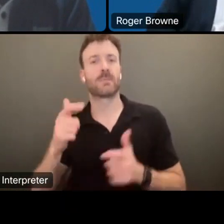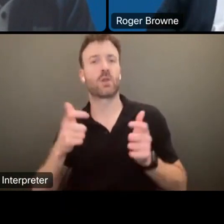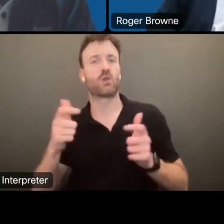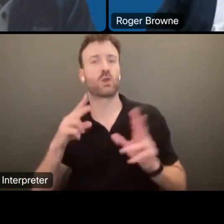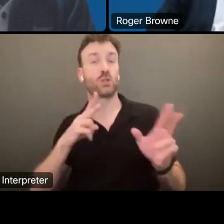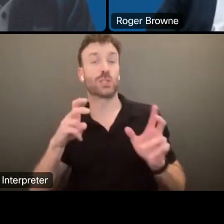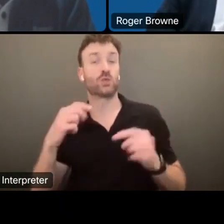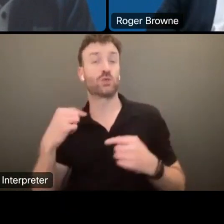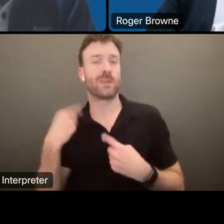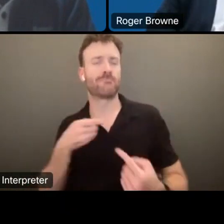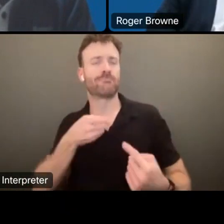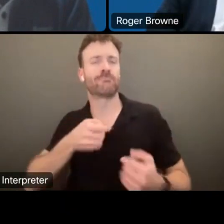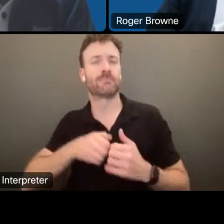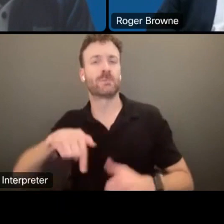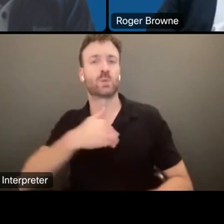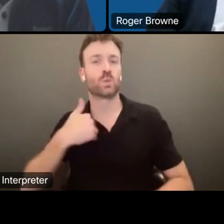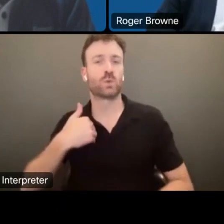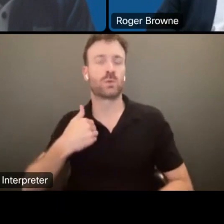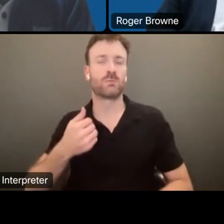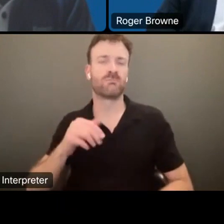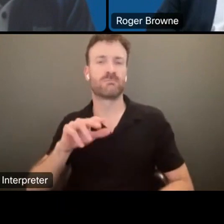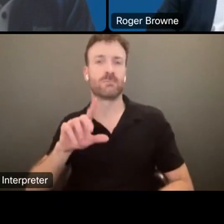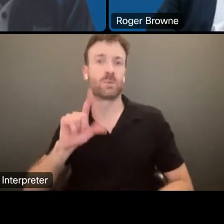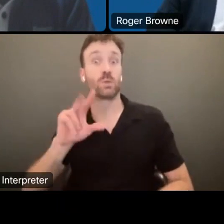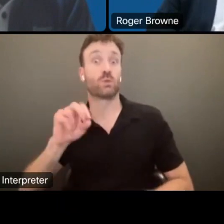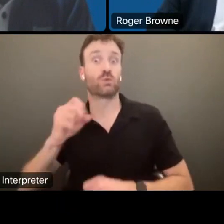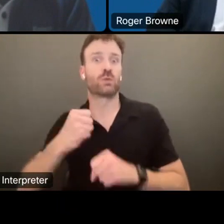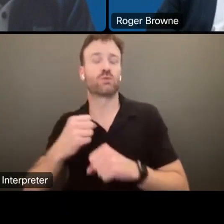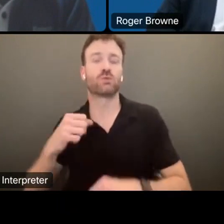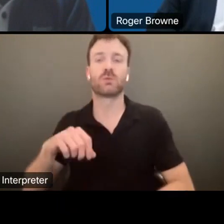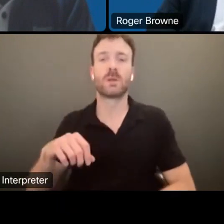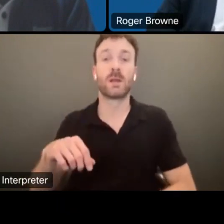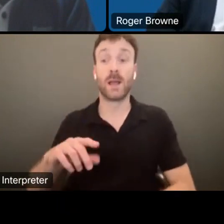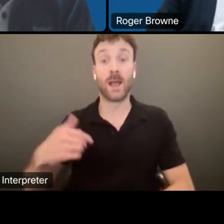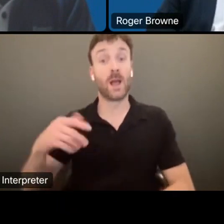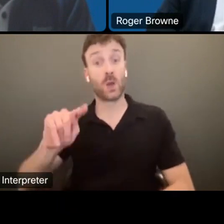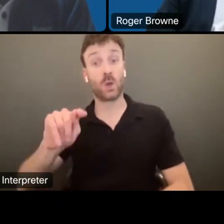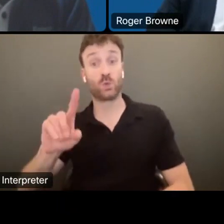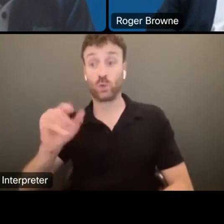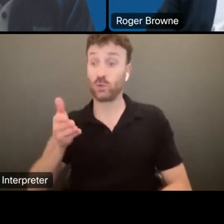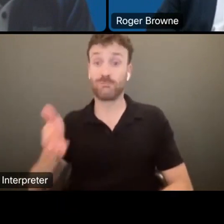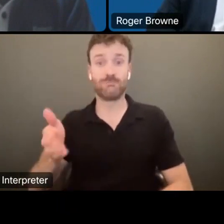I've been in Toronto and in recent years where these tools are available and the technology is there.